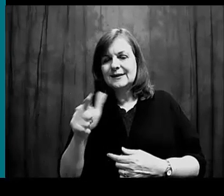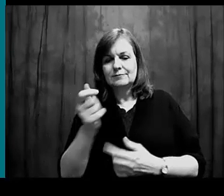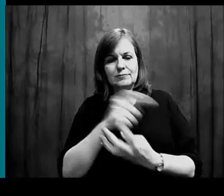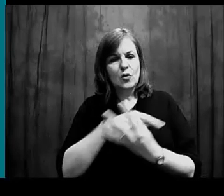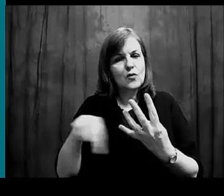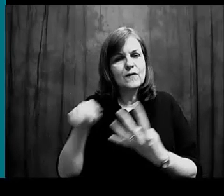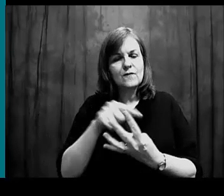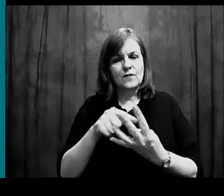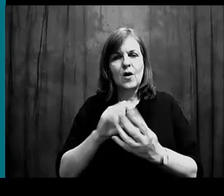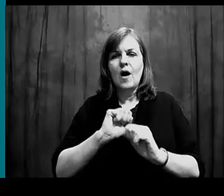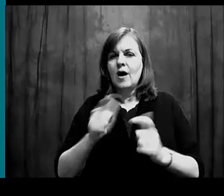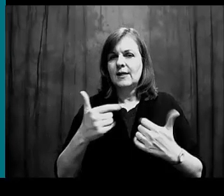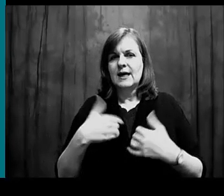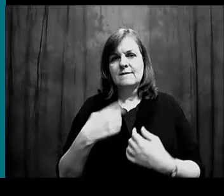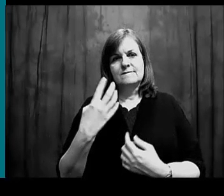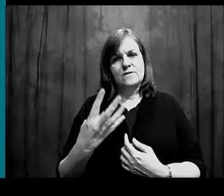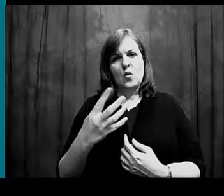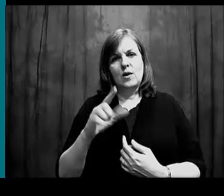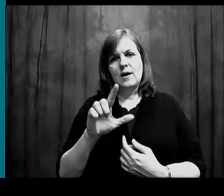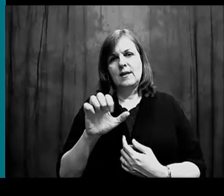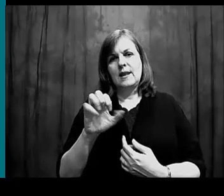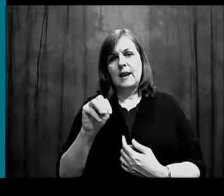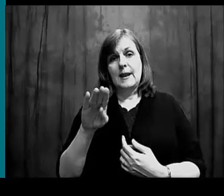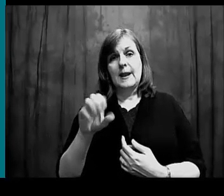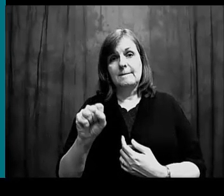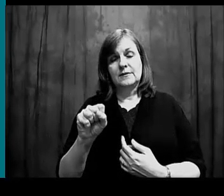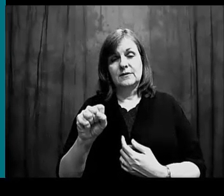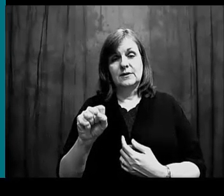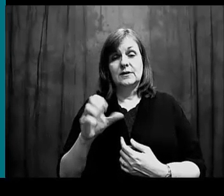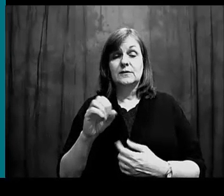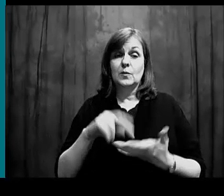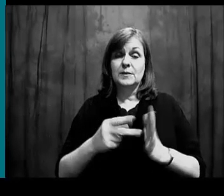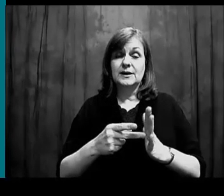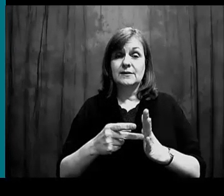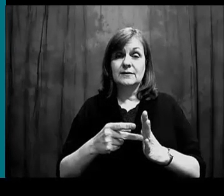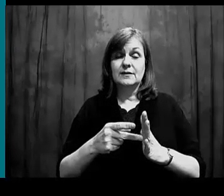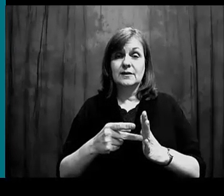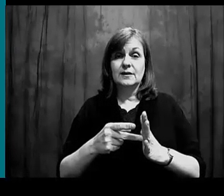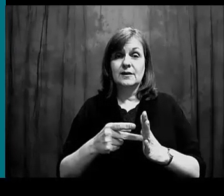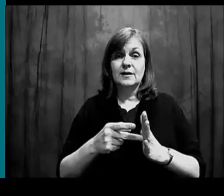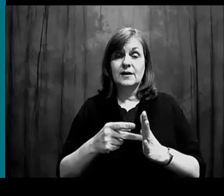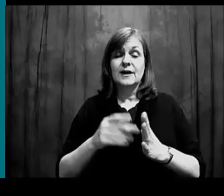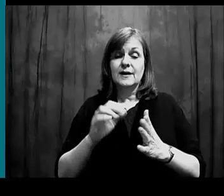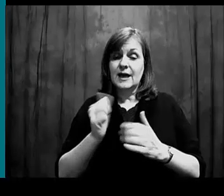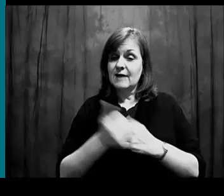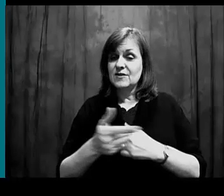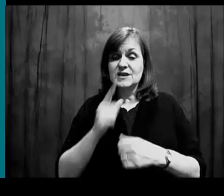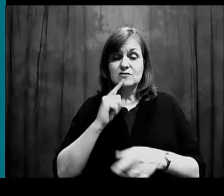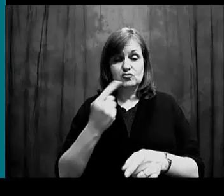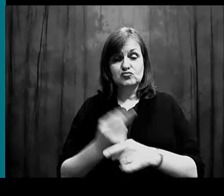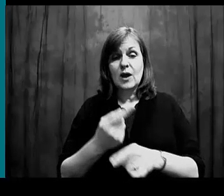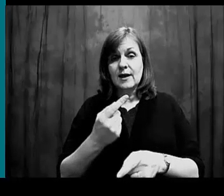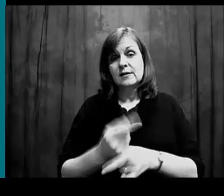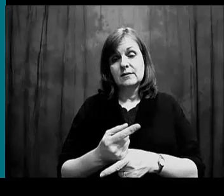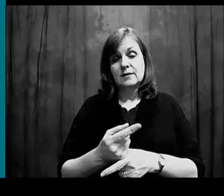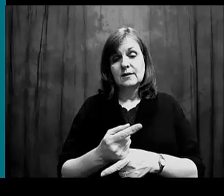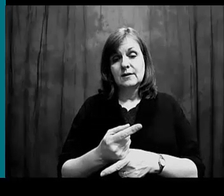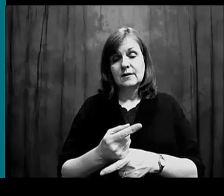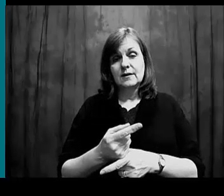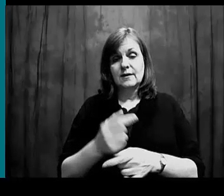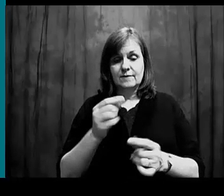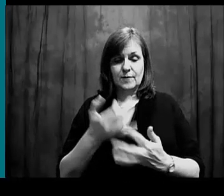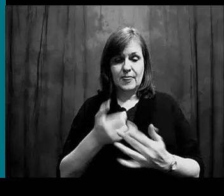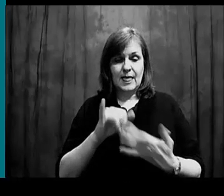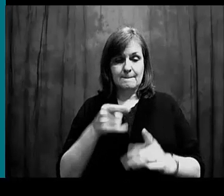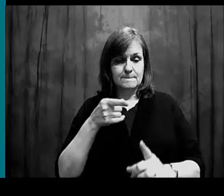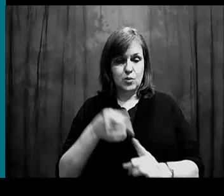four legs or four limbs associated with them so our tree holds in that everything after